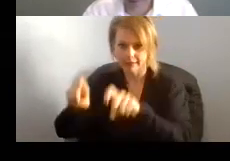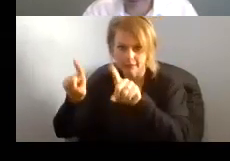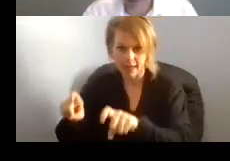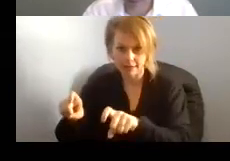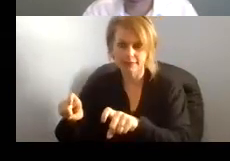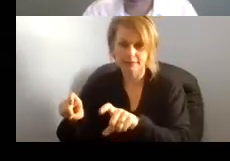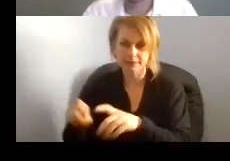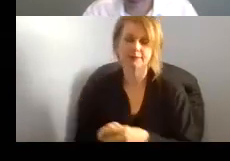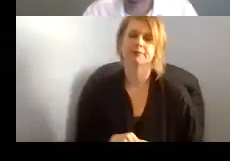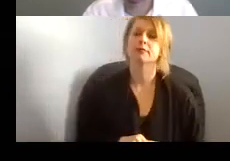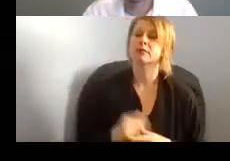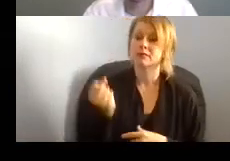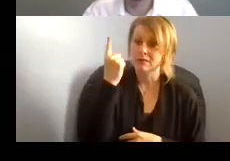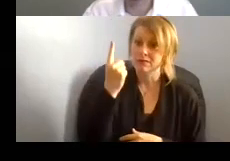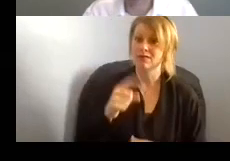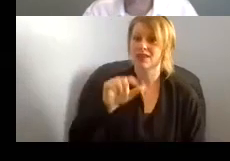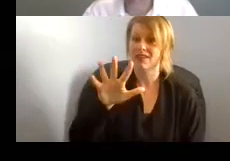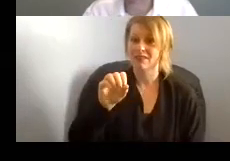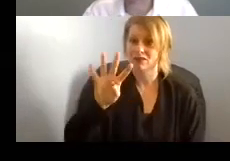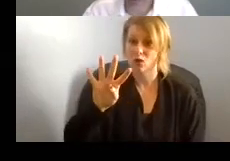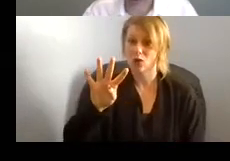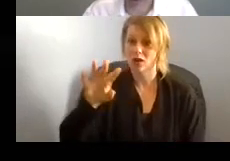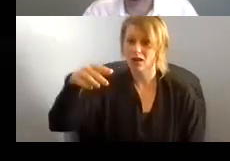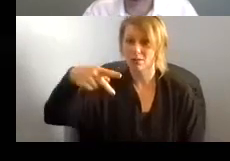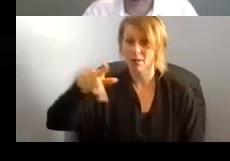Consider 504 plans or, for children already in an IEP,